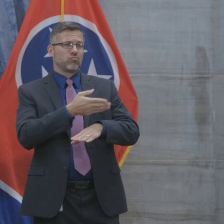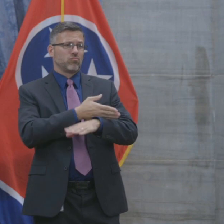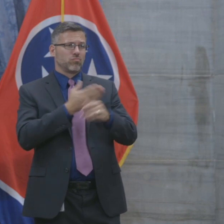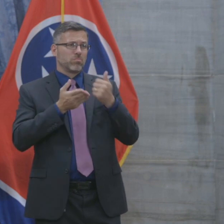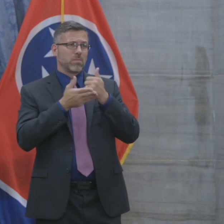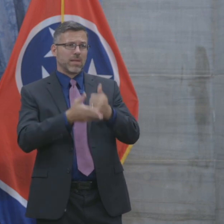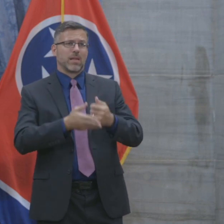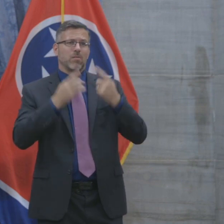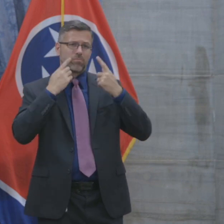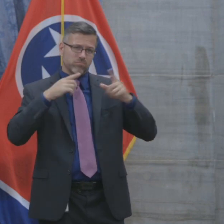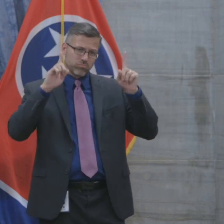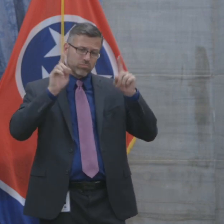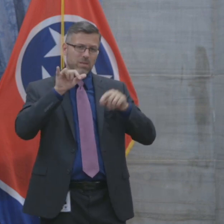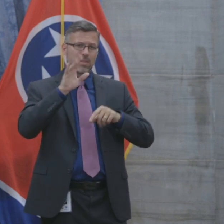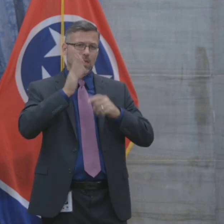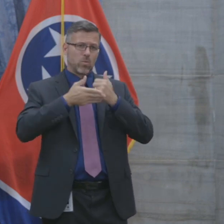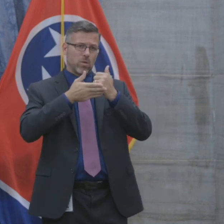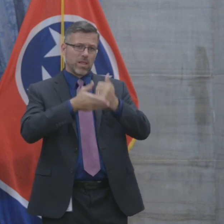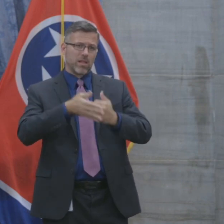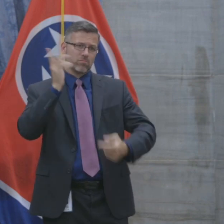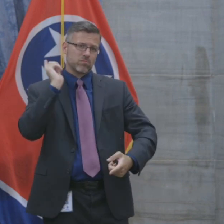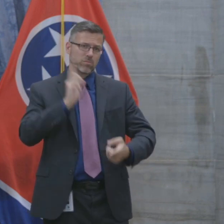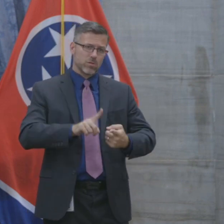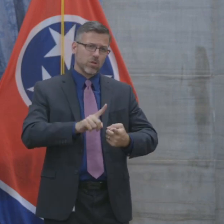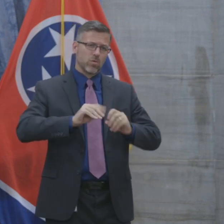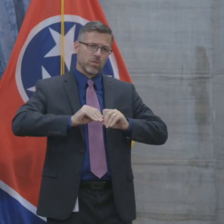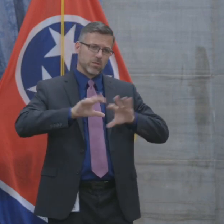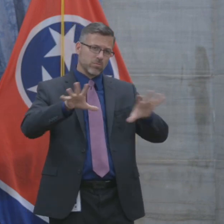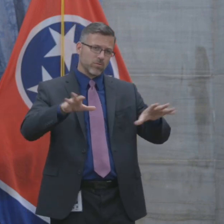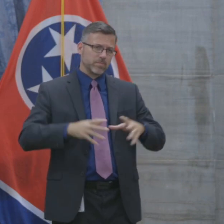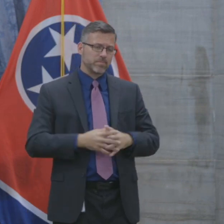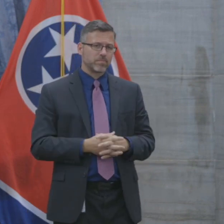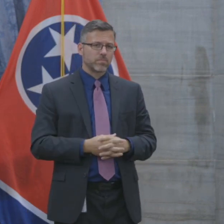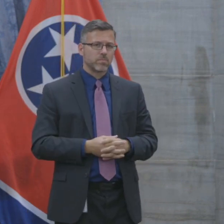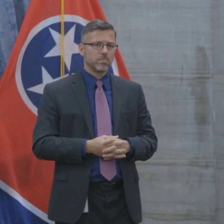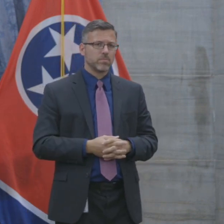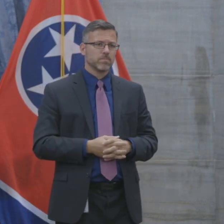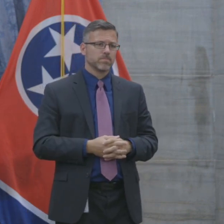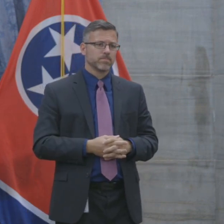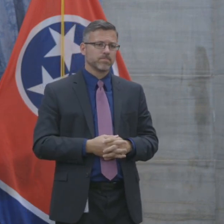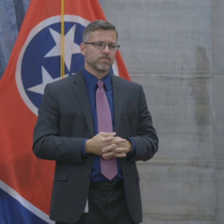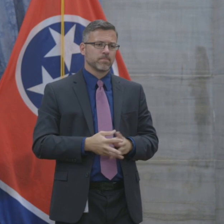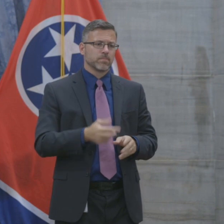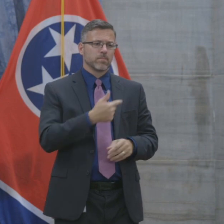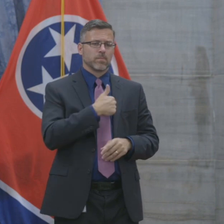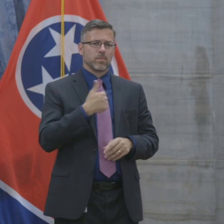standpoint, how much of a detriment to public health do you think it would be if unilaterally you were no longer